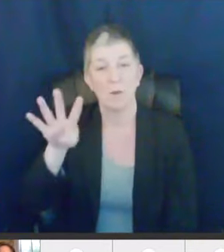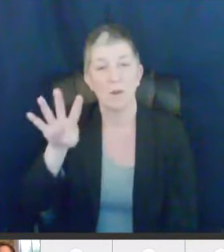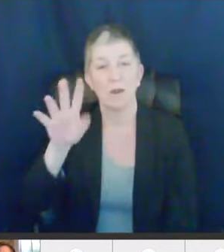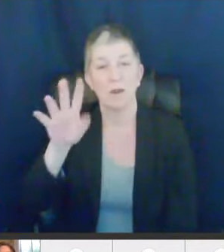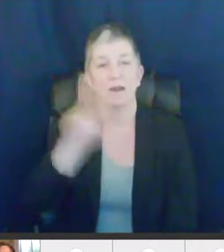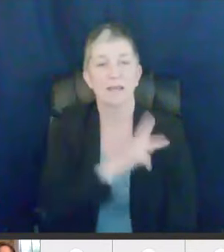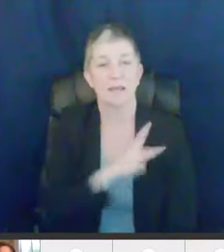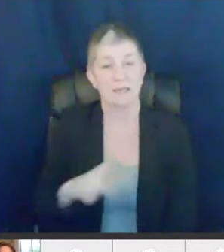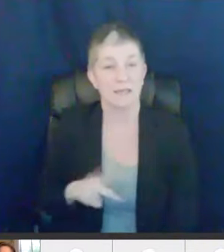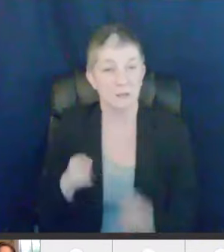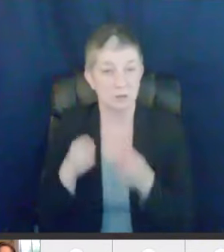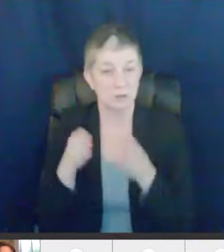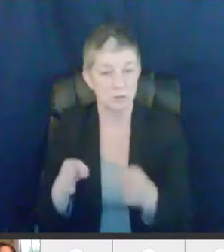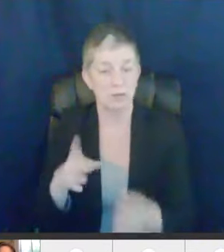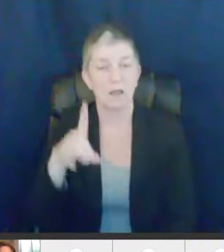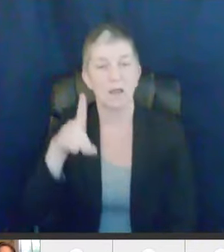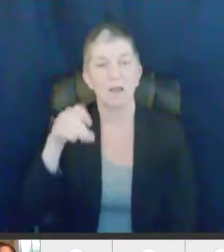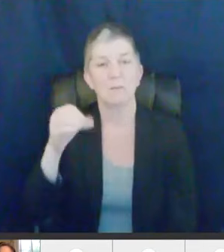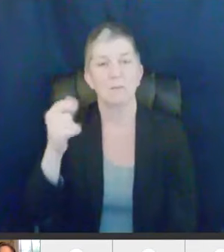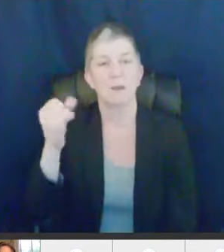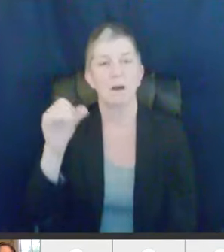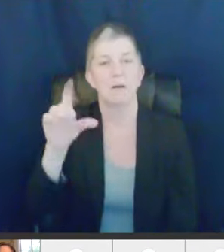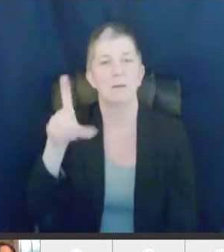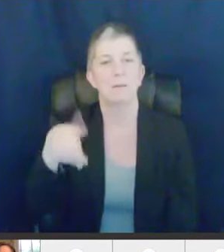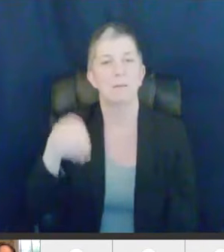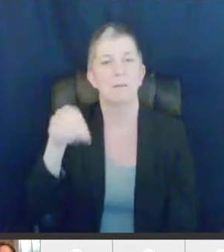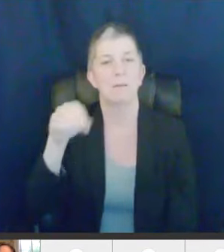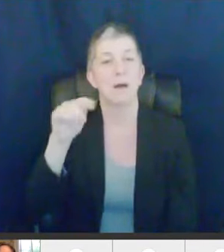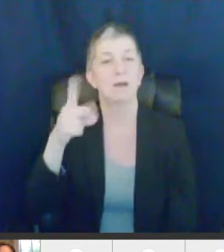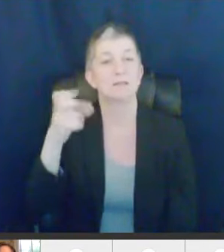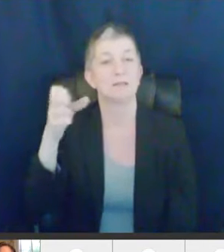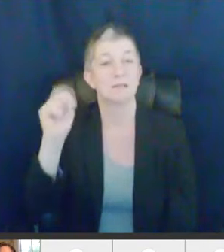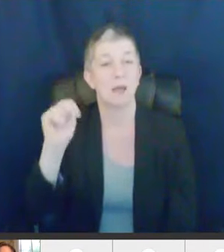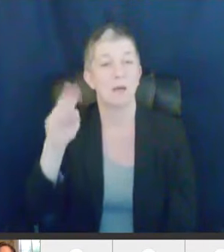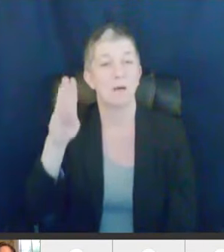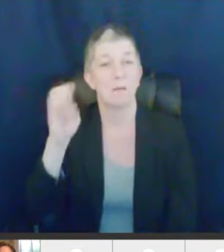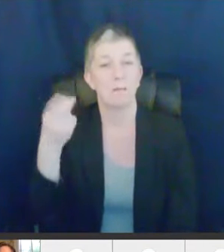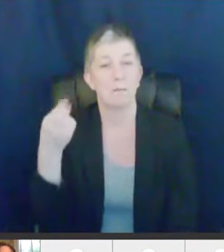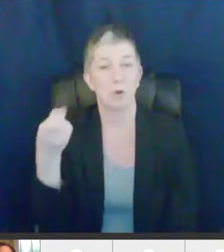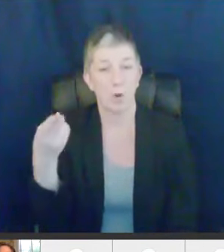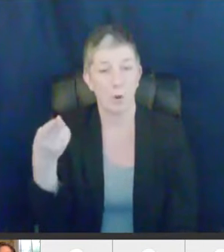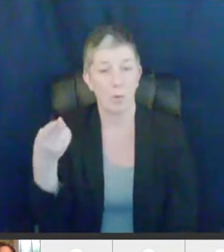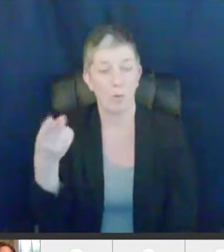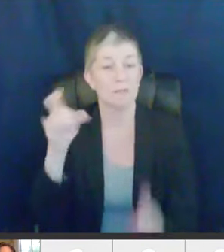Pottstown borough testing will be available next week Tuesday through